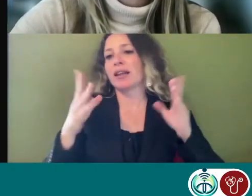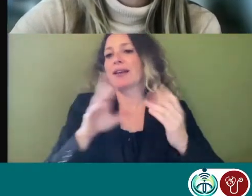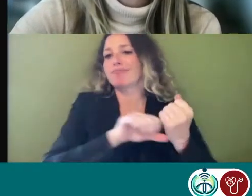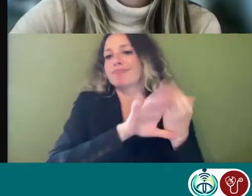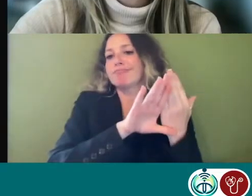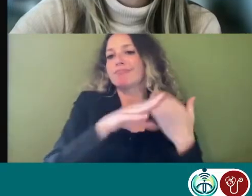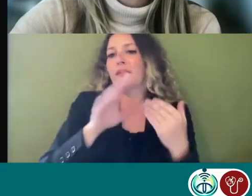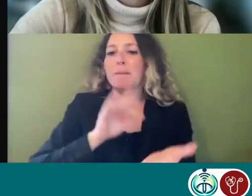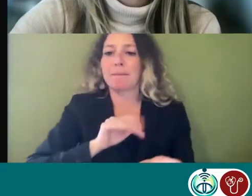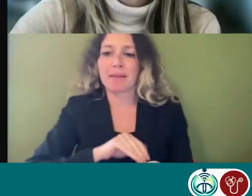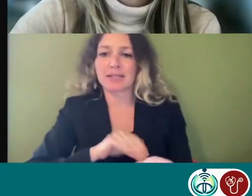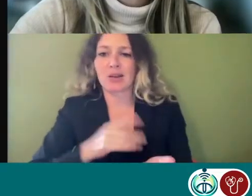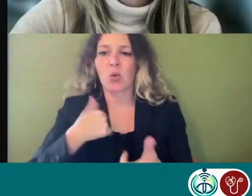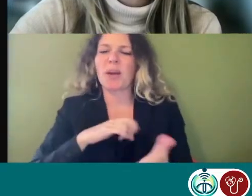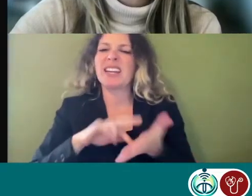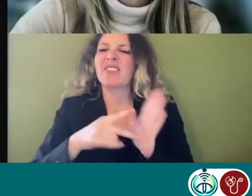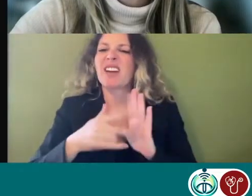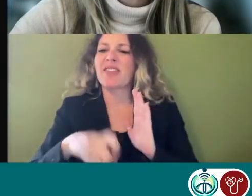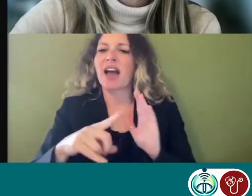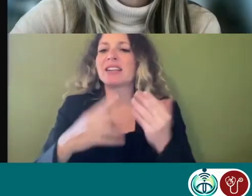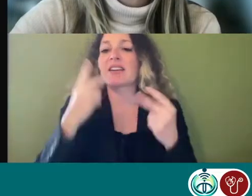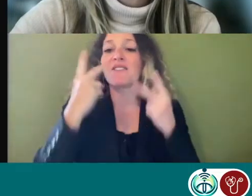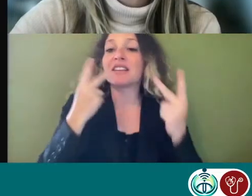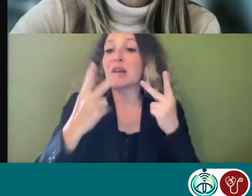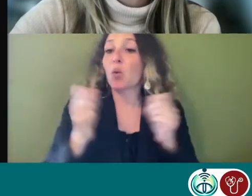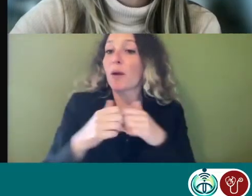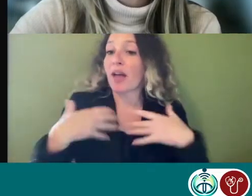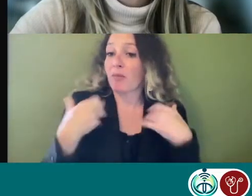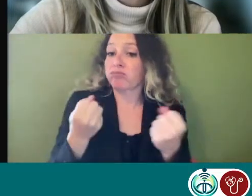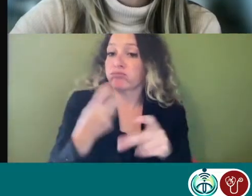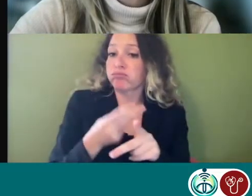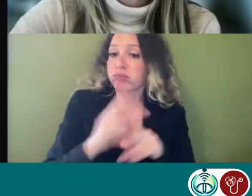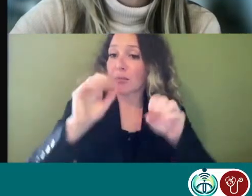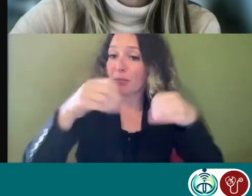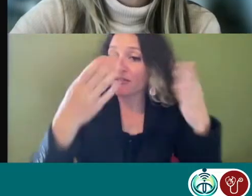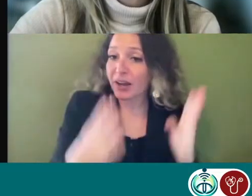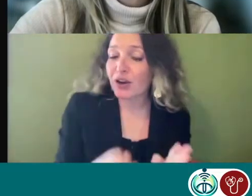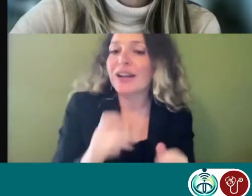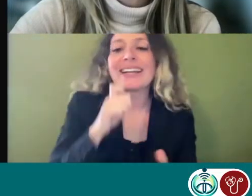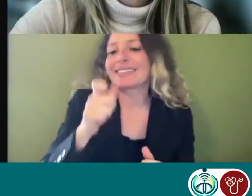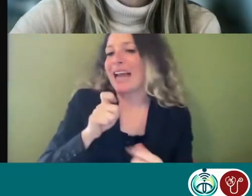telemedicine as a visit with a healthcare provider that does not take place physically in person,